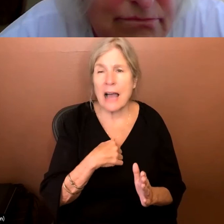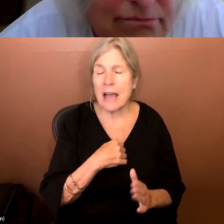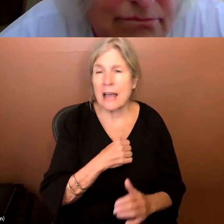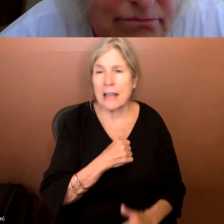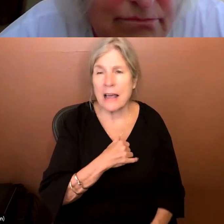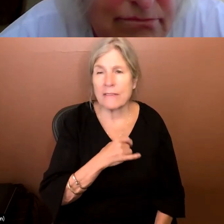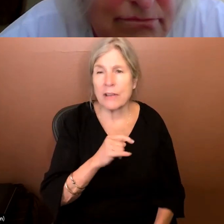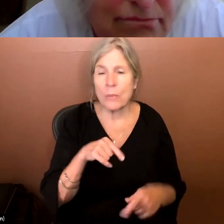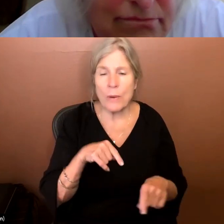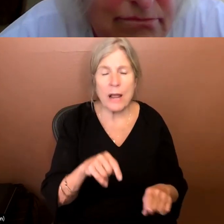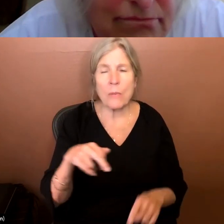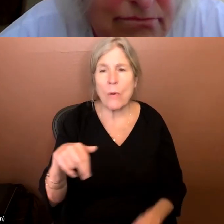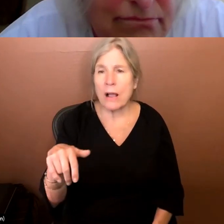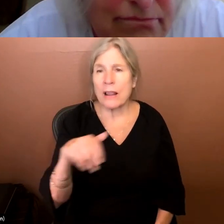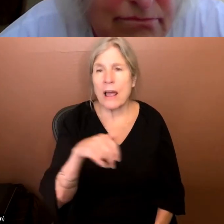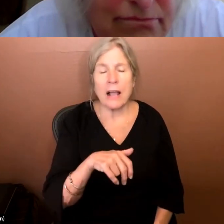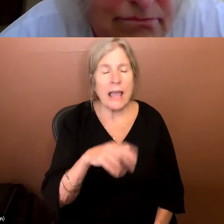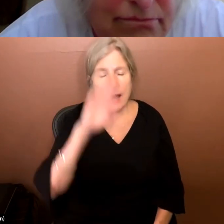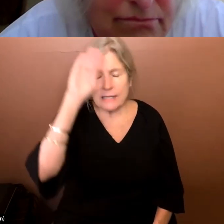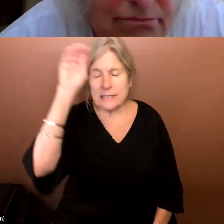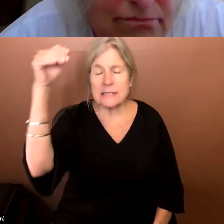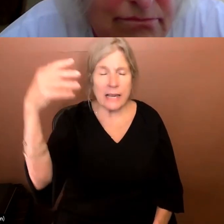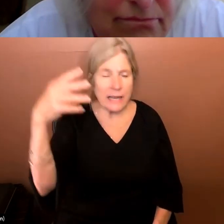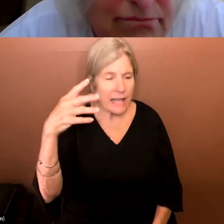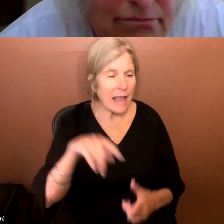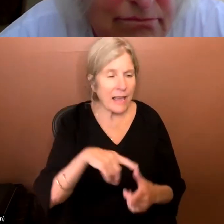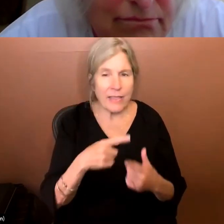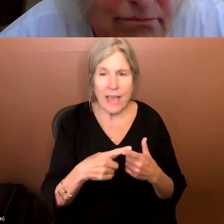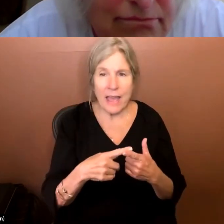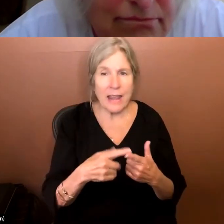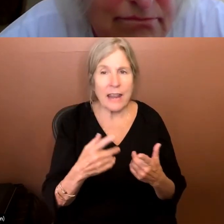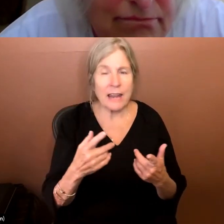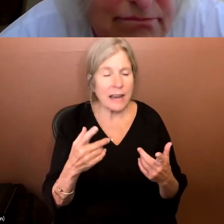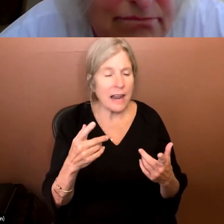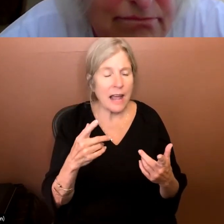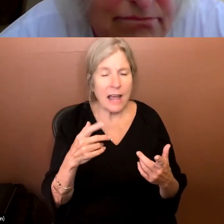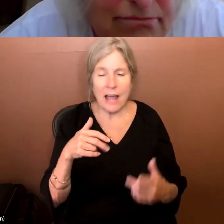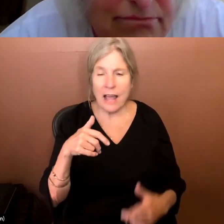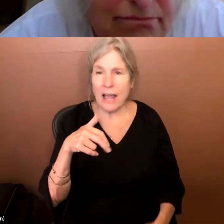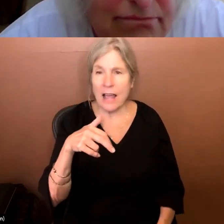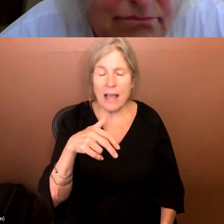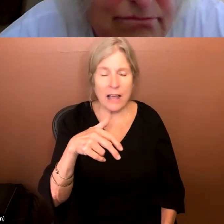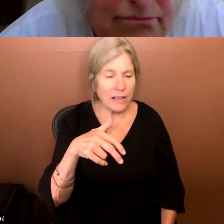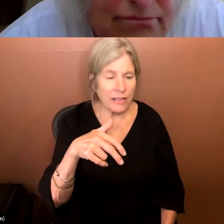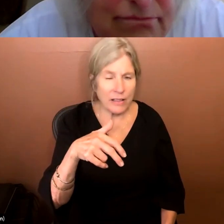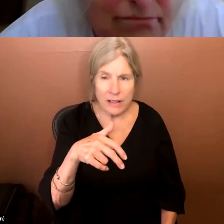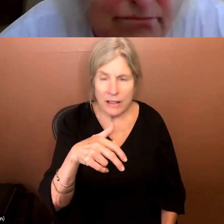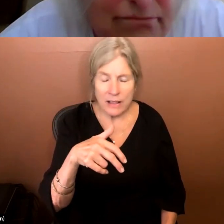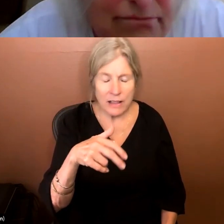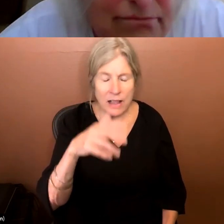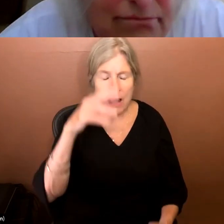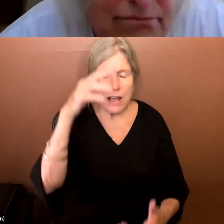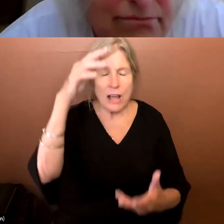walking along and it's sunny and then I -- and then a rain cloud will come and it will rain